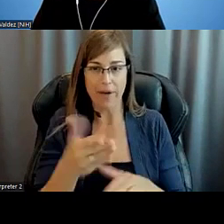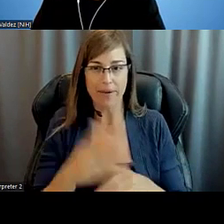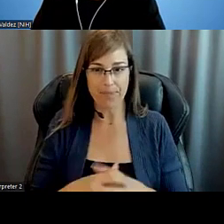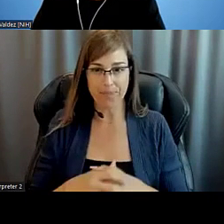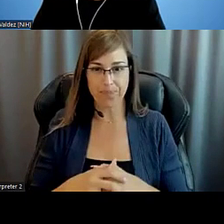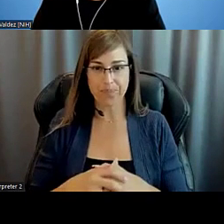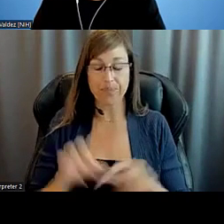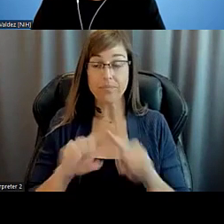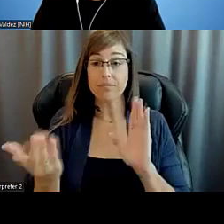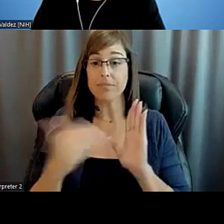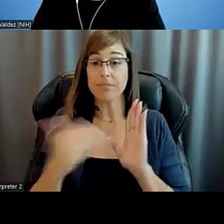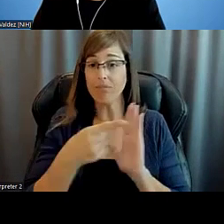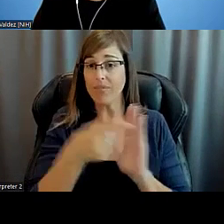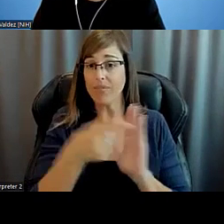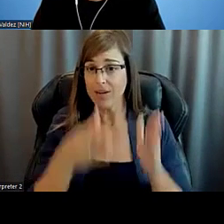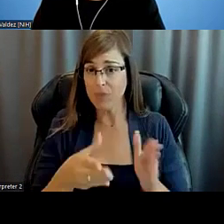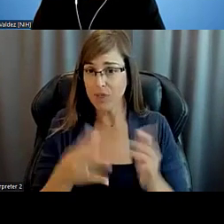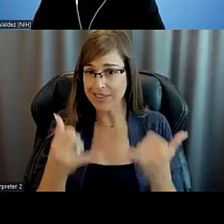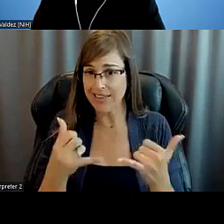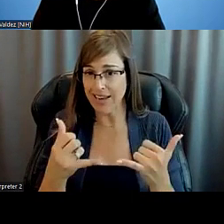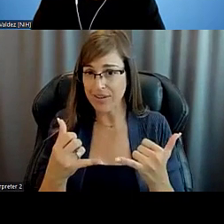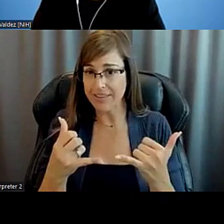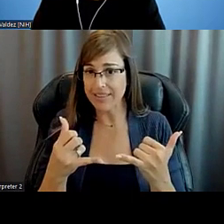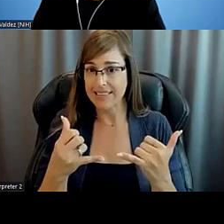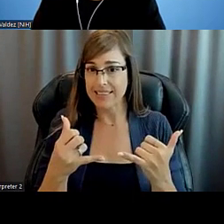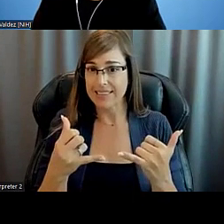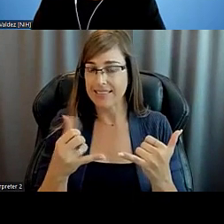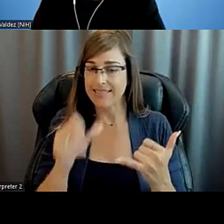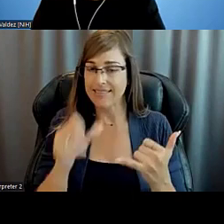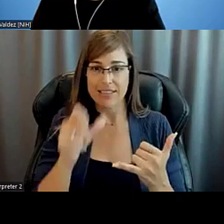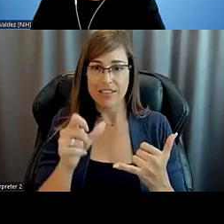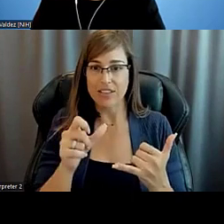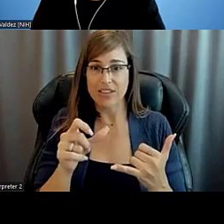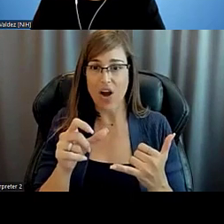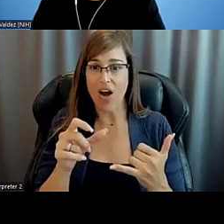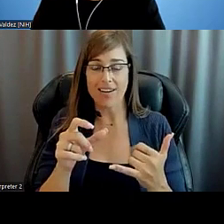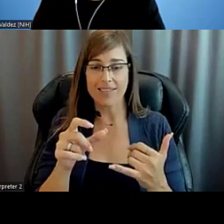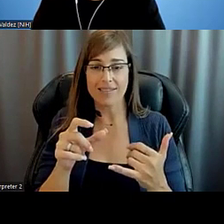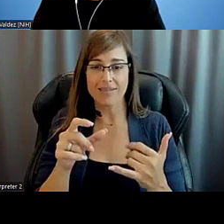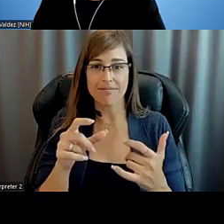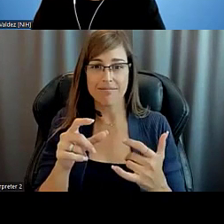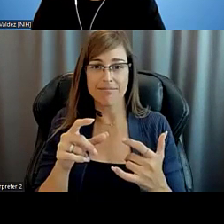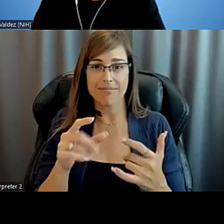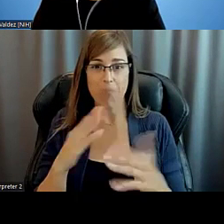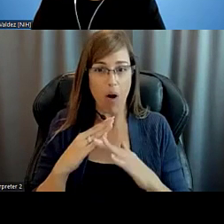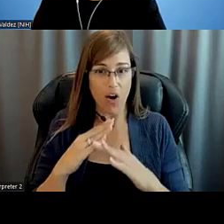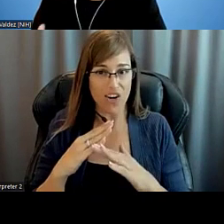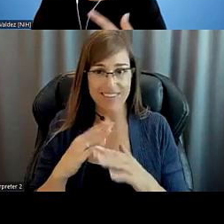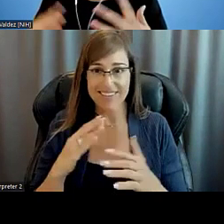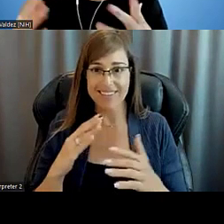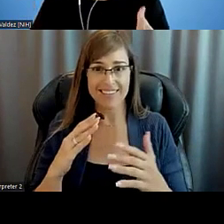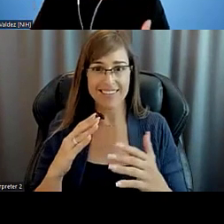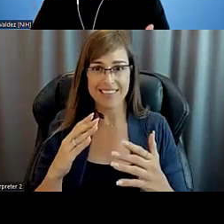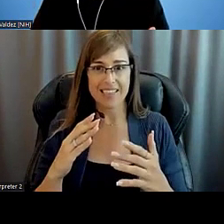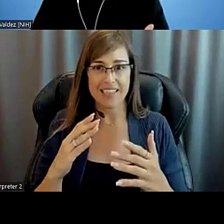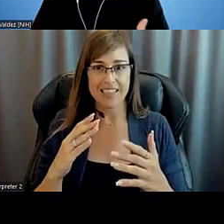But, again, this person at this point is not debarred, so he hasn't .. There's not an ORI finding.